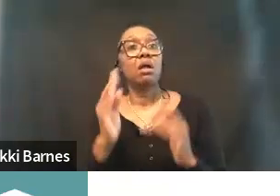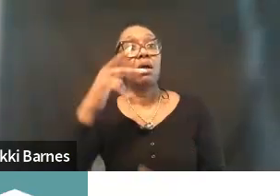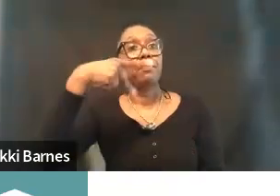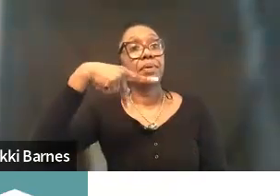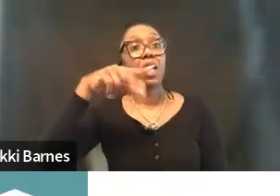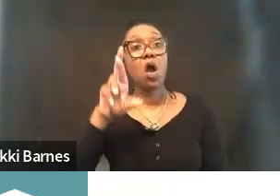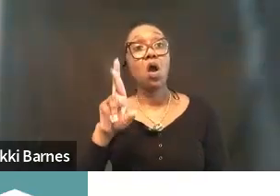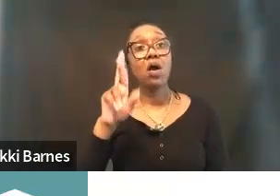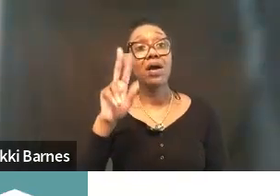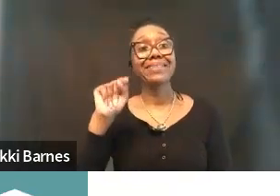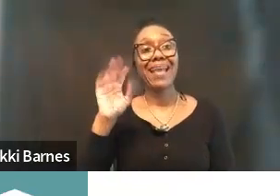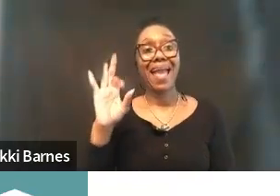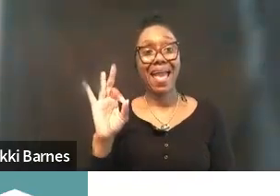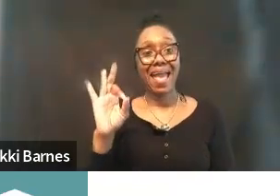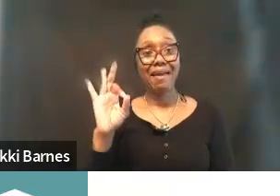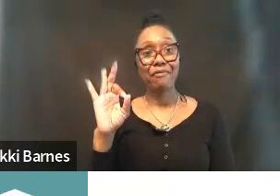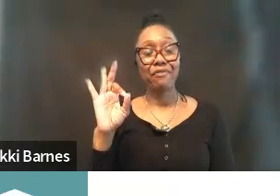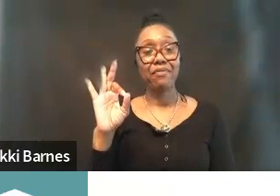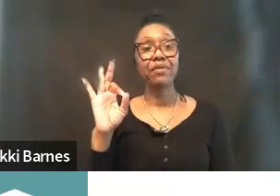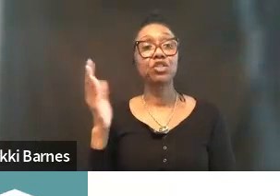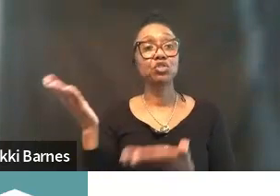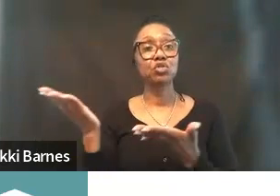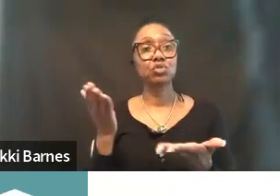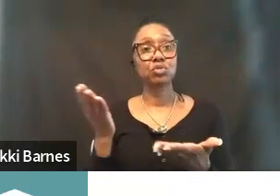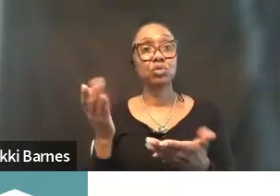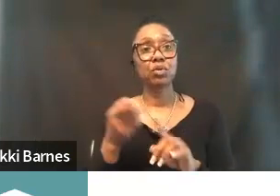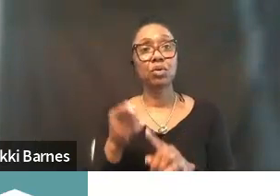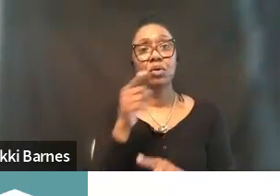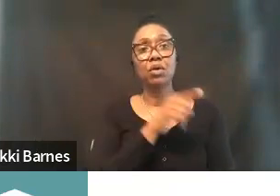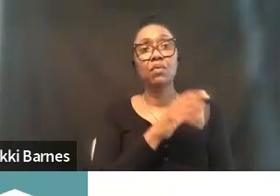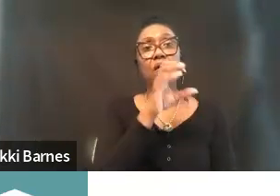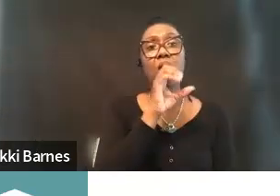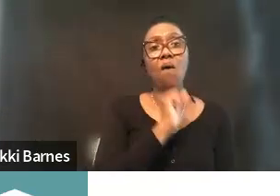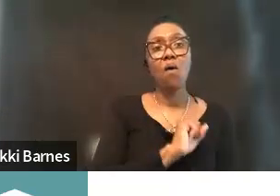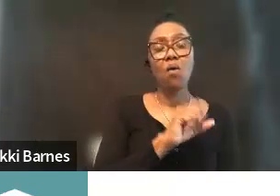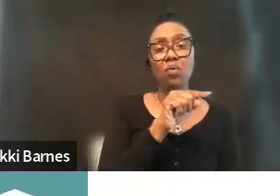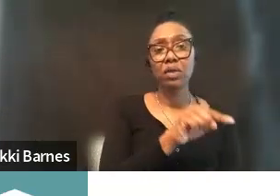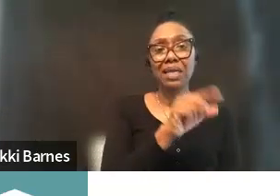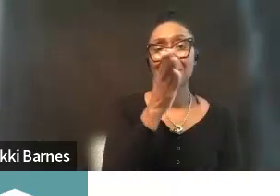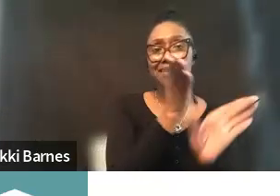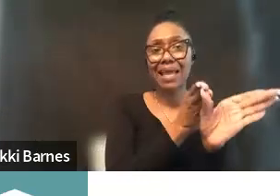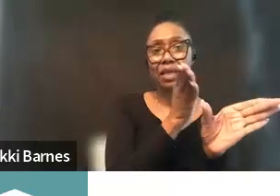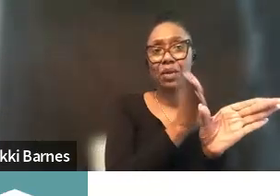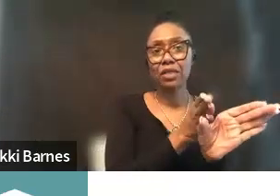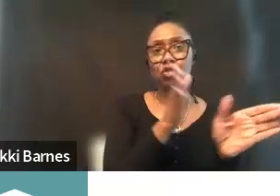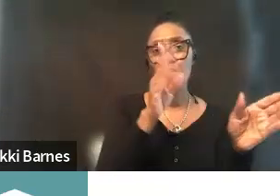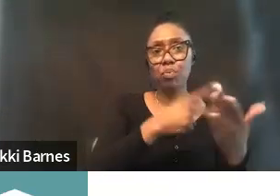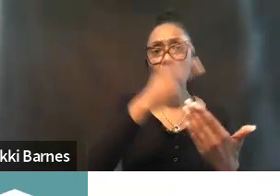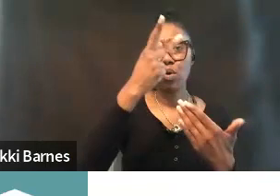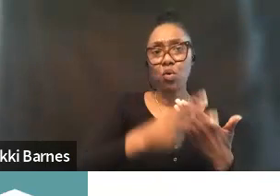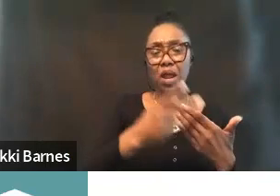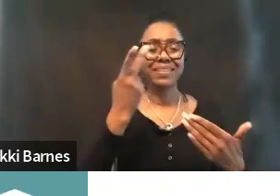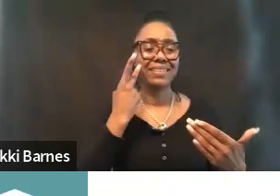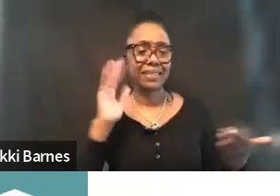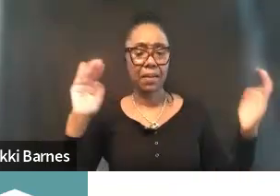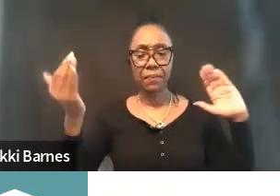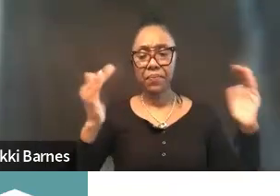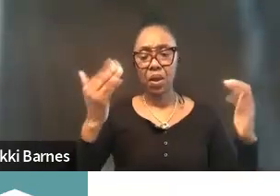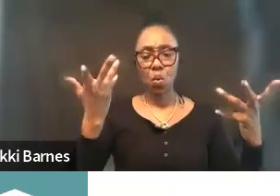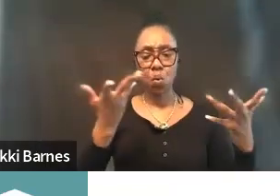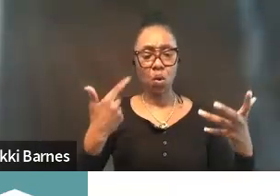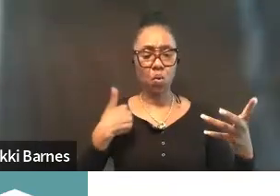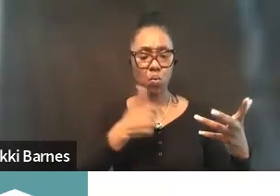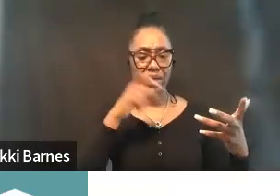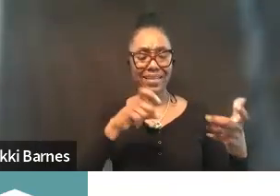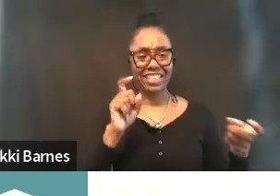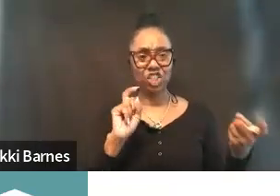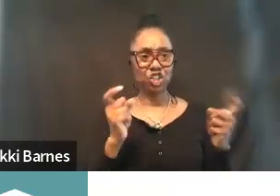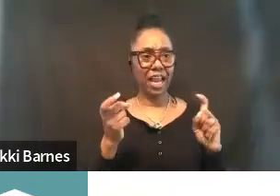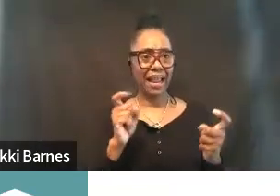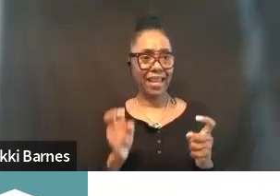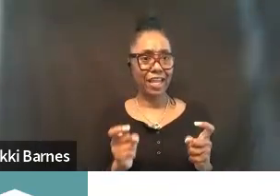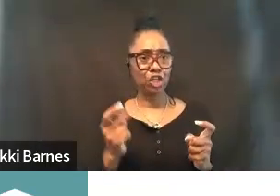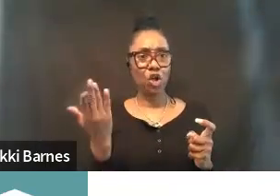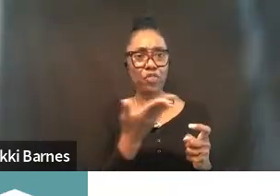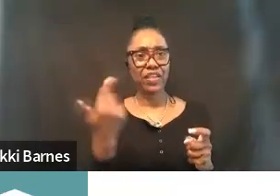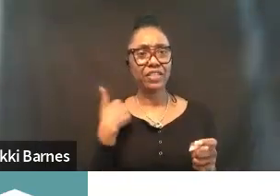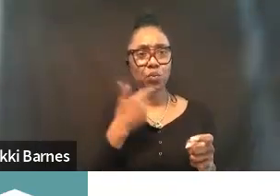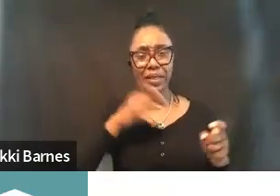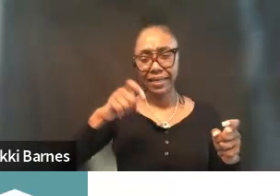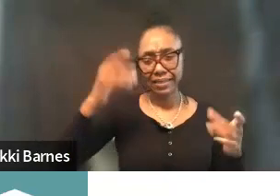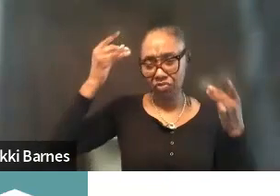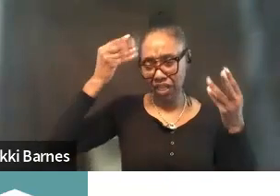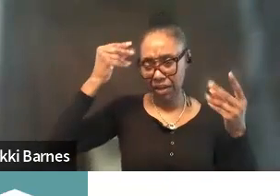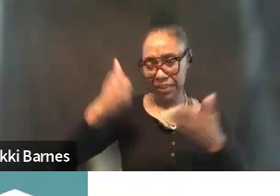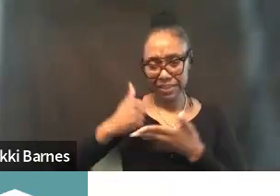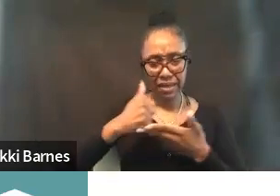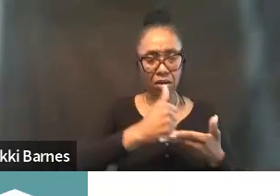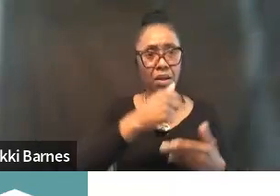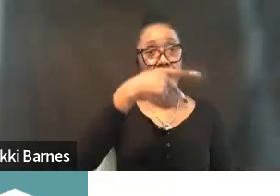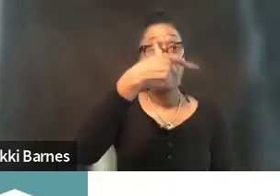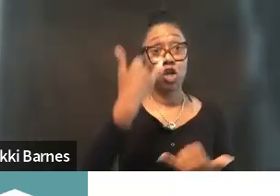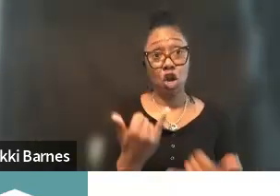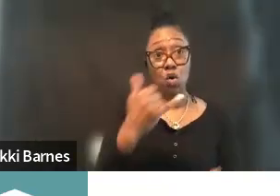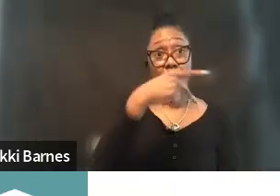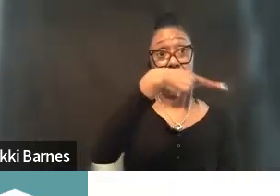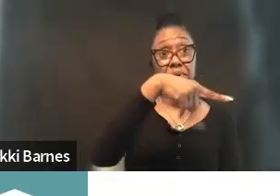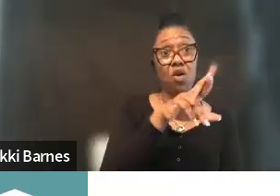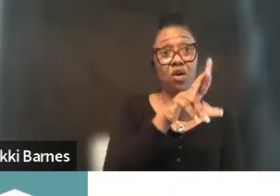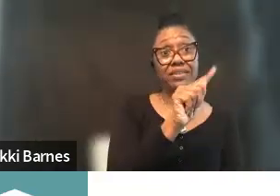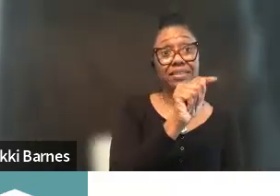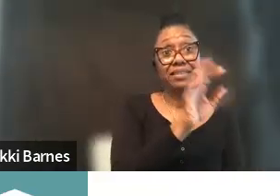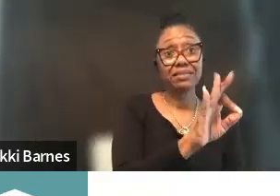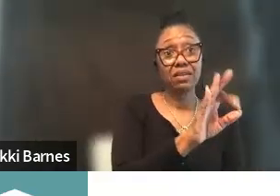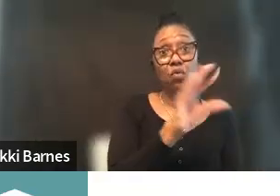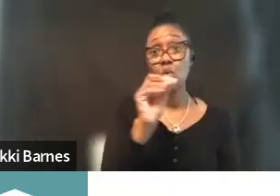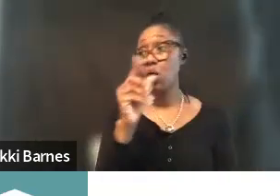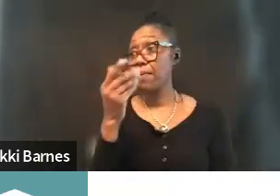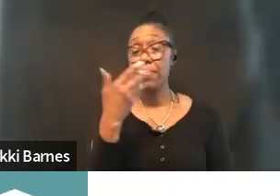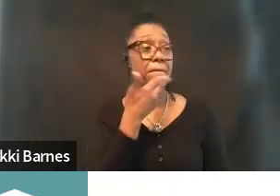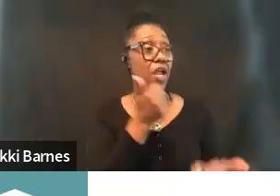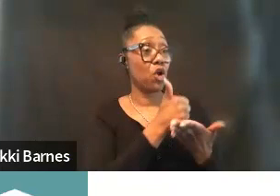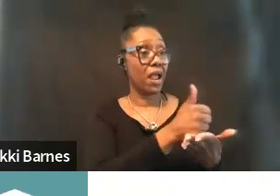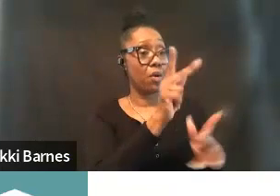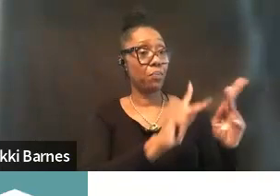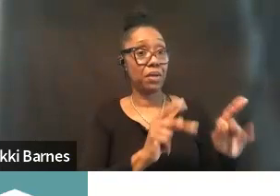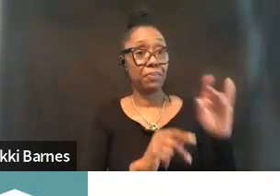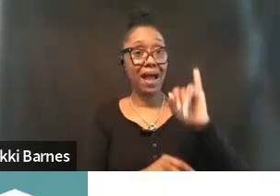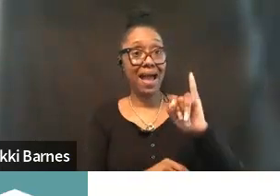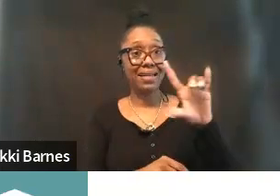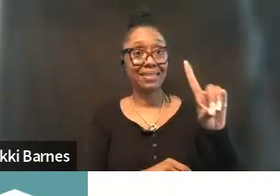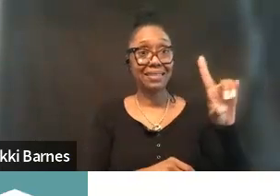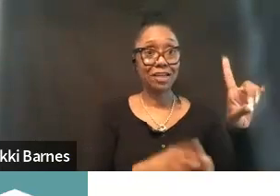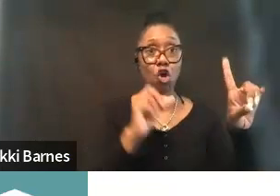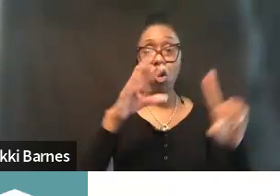Or what kind of things do we need to think about that might either help existing PRC apps better serve individuals with IDD and if we were gonna do a specialty unit at any point what might that look like?